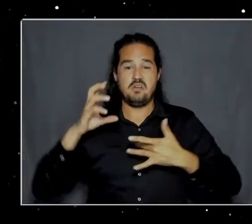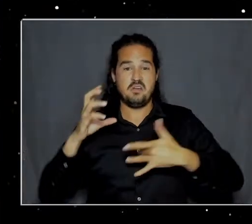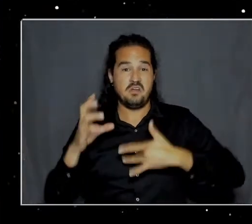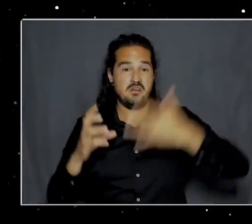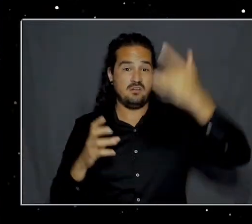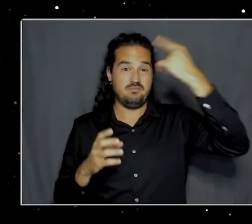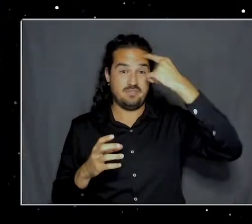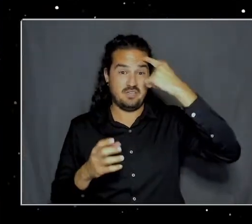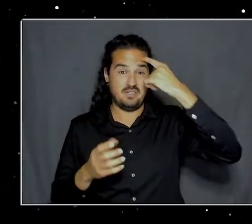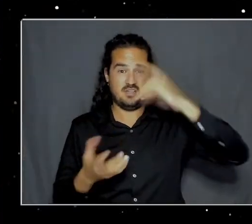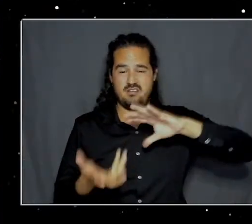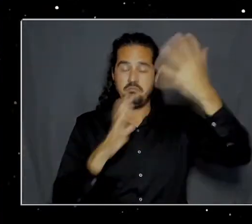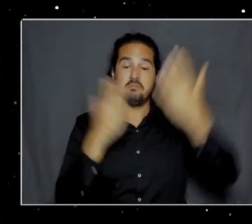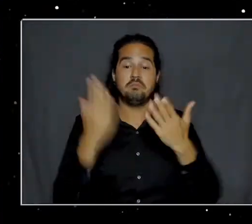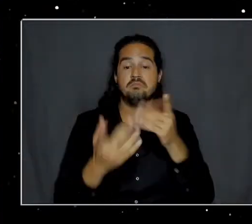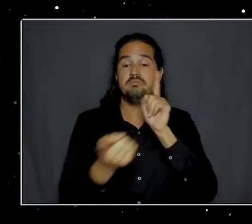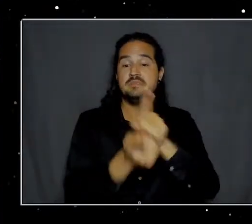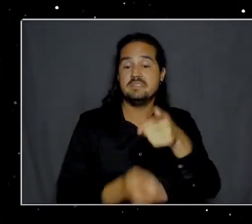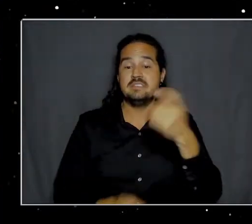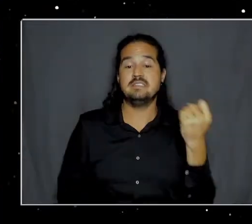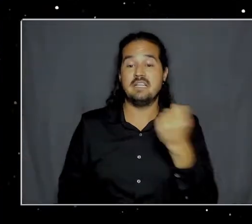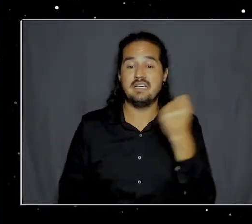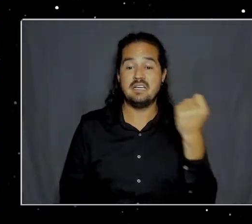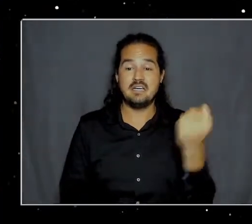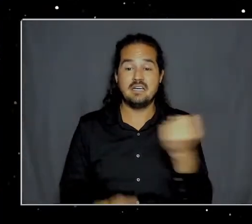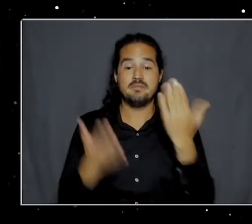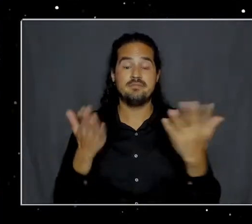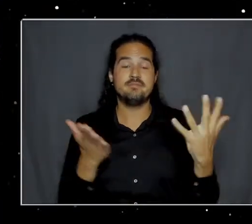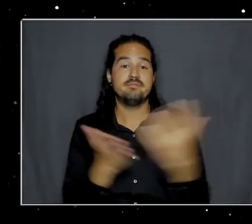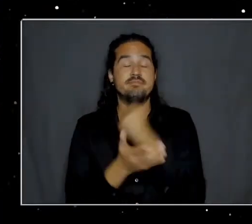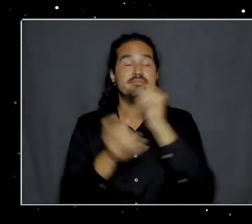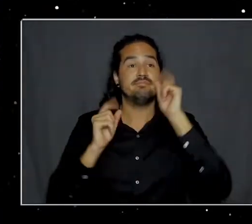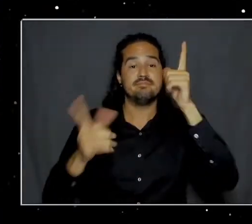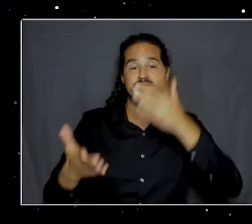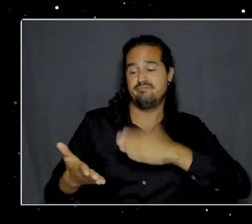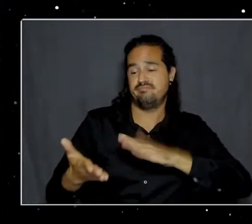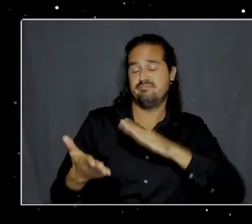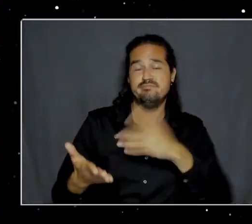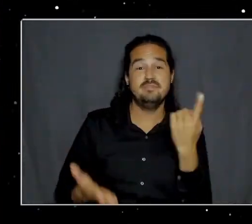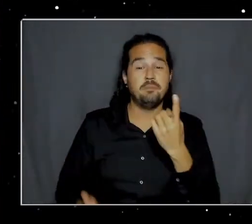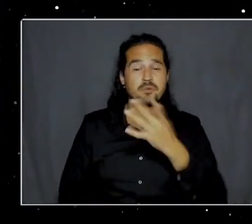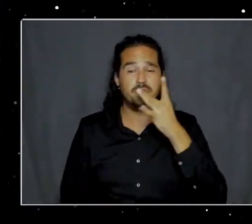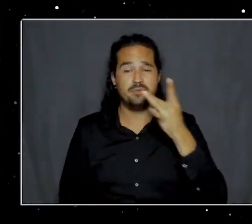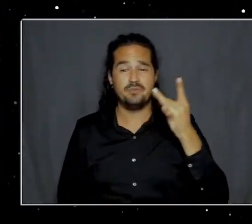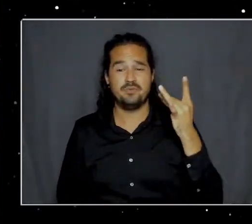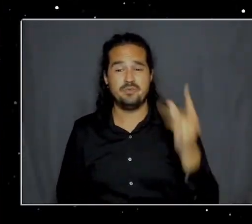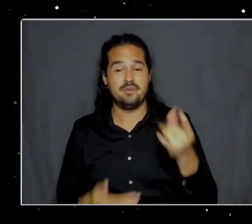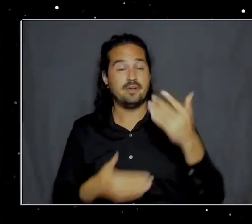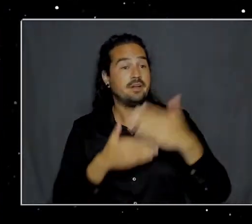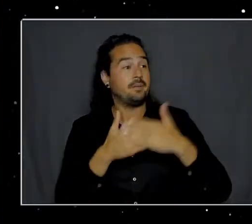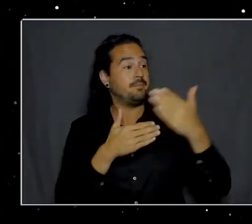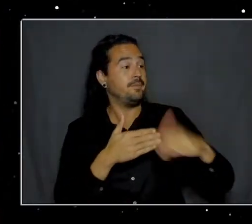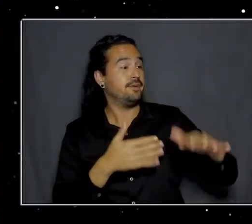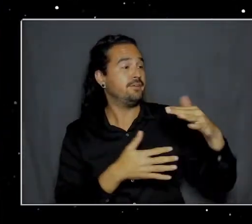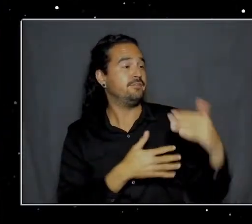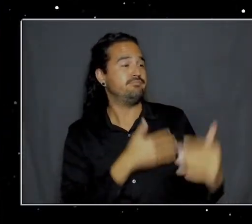OF ME TAKING A BREAK FROM THE MESS IN MY HEART AND MY HEAD AND MAYBE I'LL SEE YOU ON SATURDAY OR MAYBE I'LL WAKE UP AND MAKE